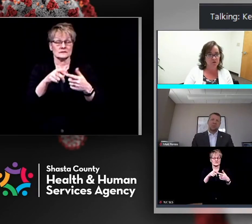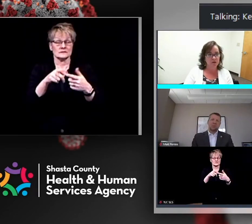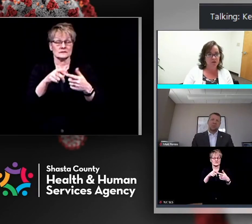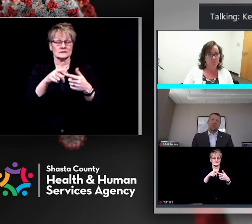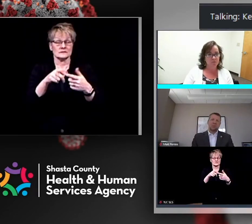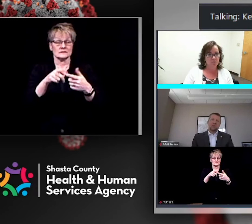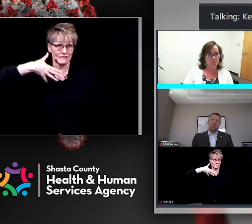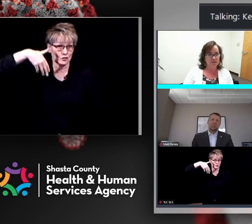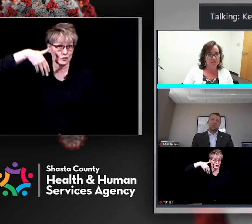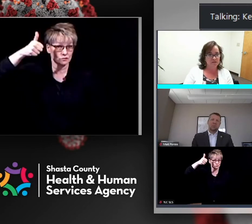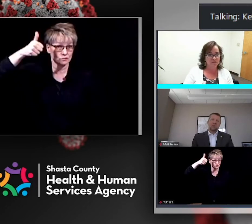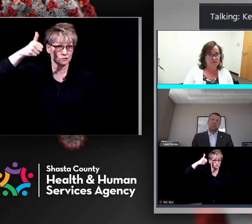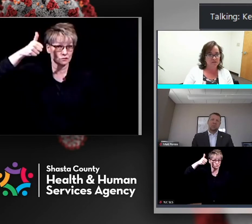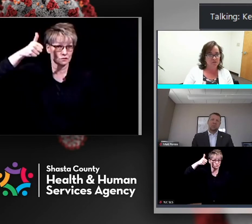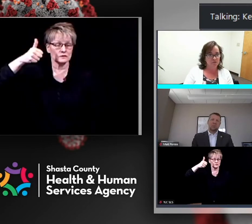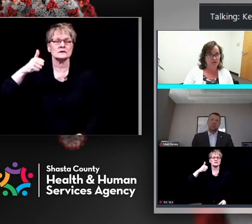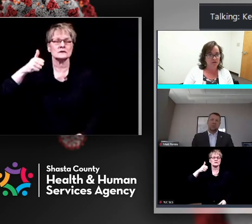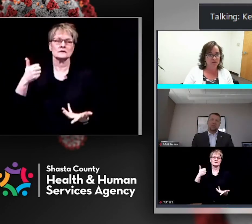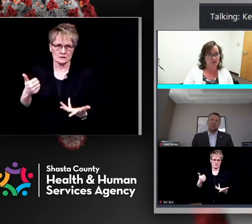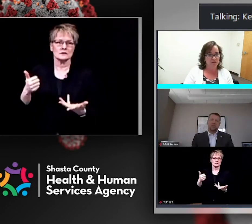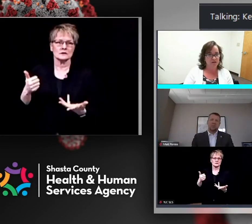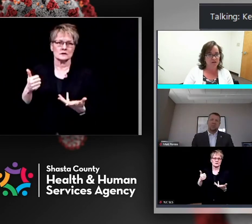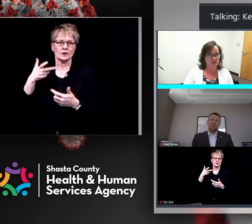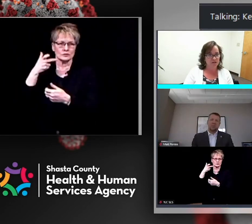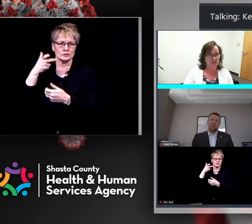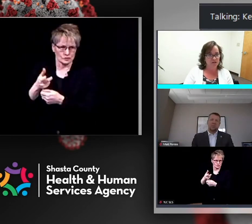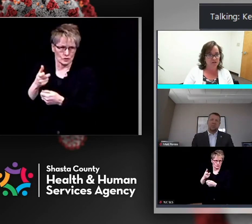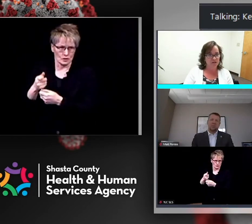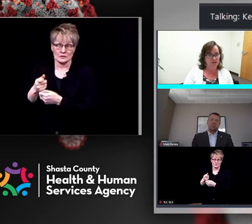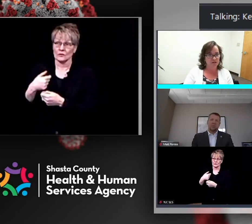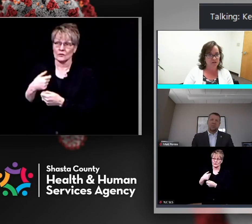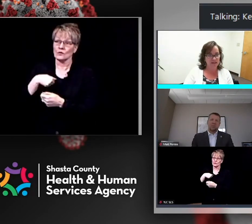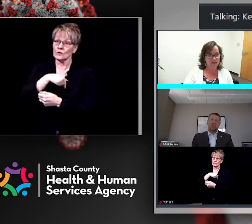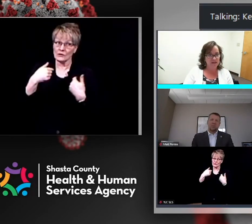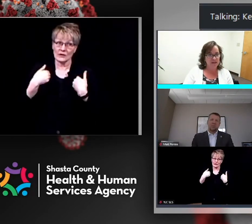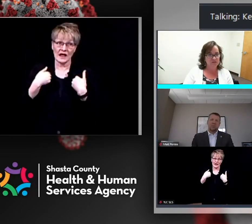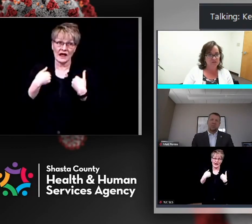there will be enough shots for everyone. There are not enough shots for everyone today. And so,